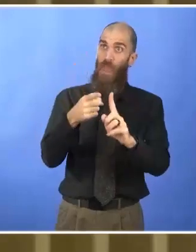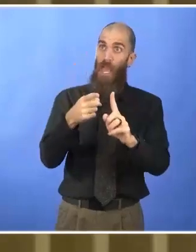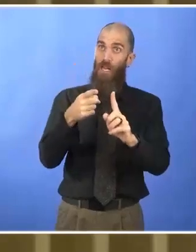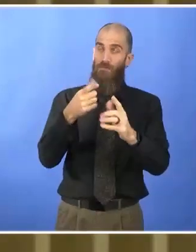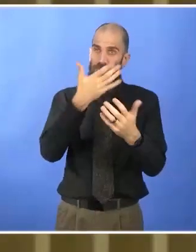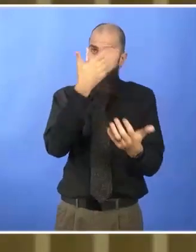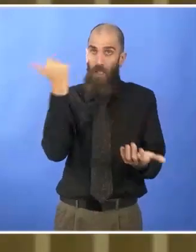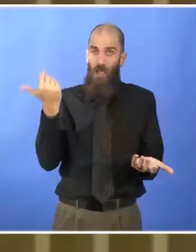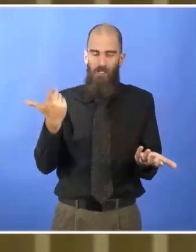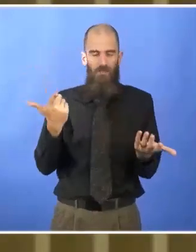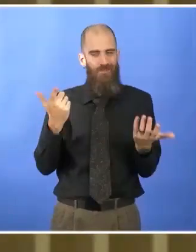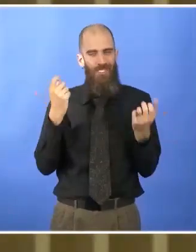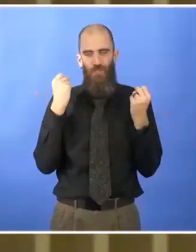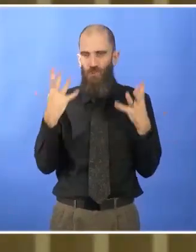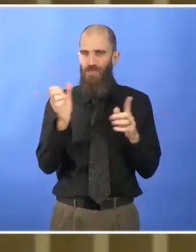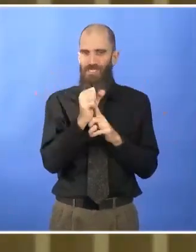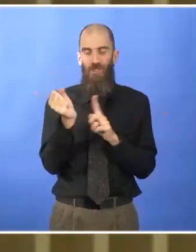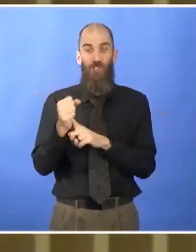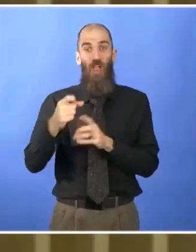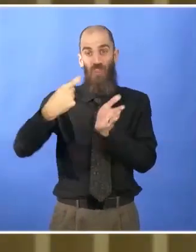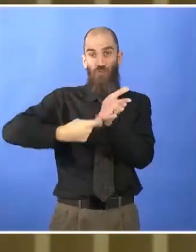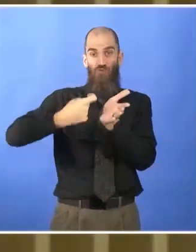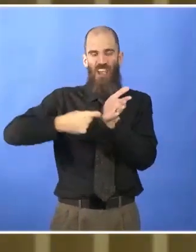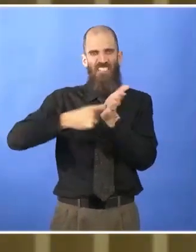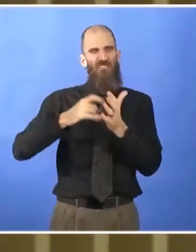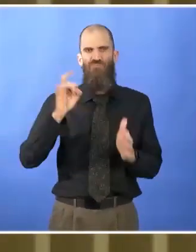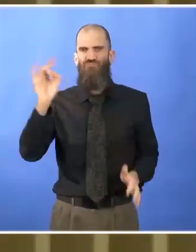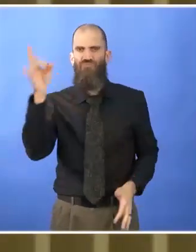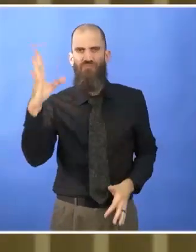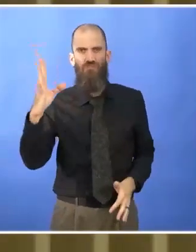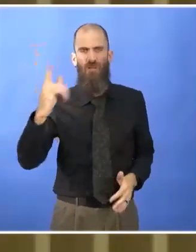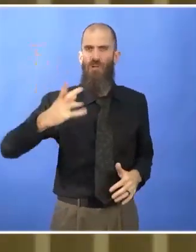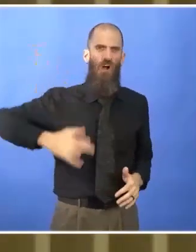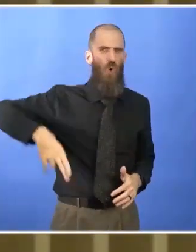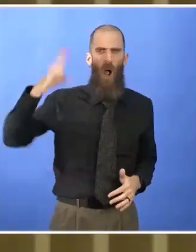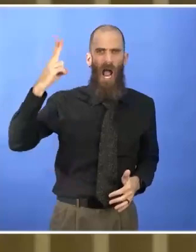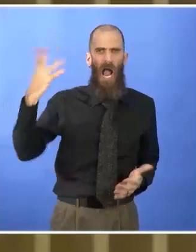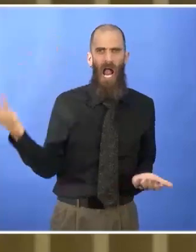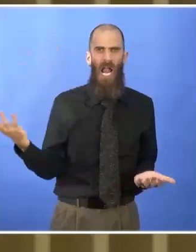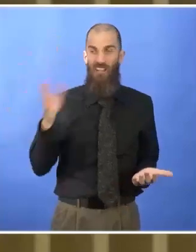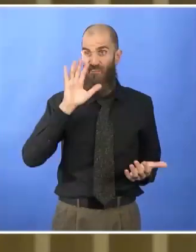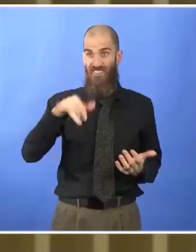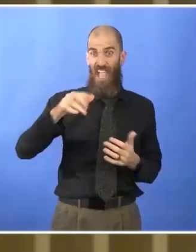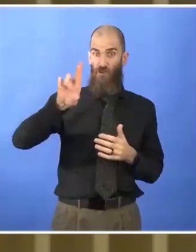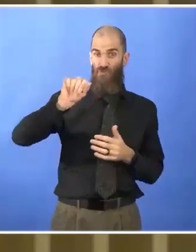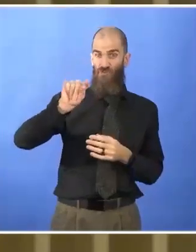HAVE BEEN TOO HIGH AND ACTED AS A BARRIER TO PEOPLE CONNECTING WITH FAMILY AND LOVED ONES. EVEN LEGAL COUNSEL, IN SOME